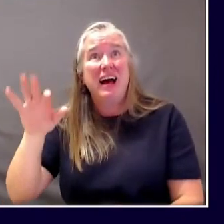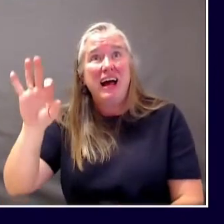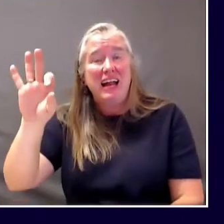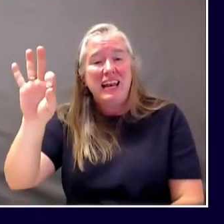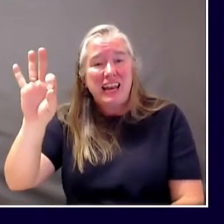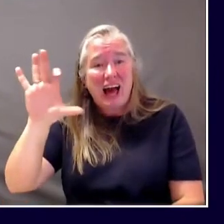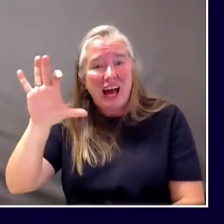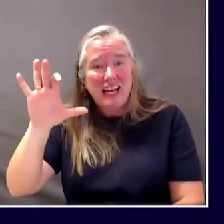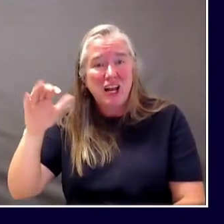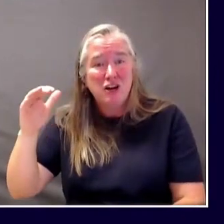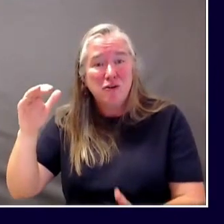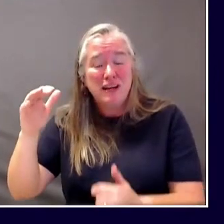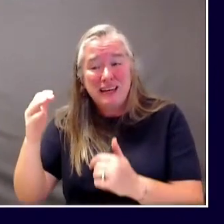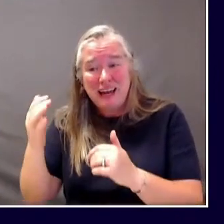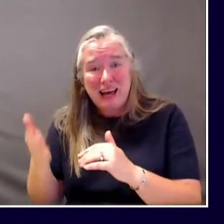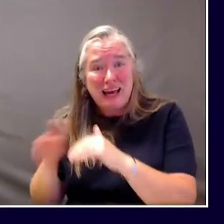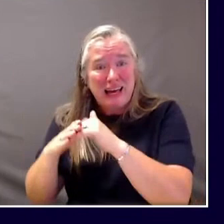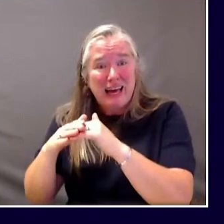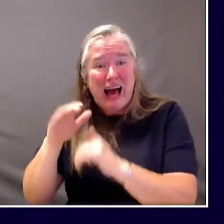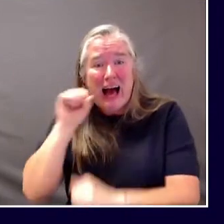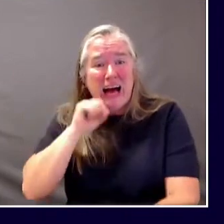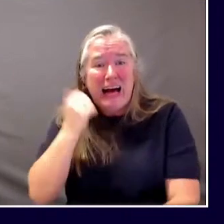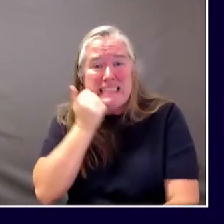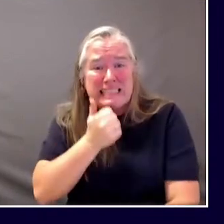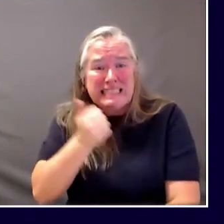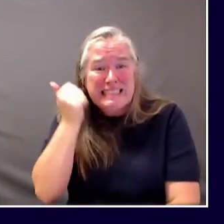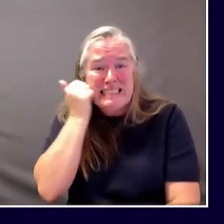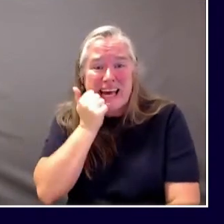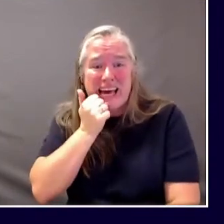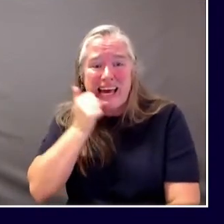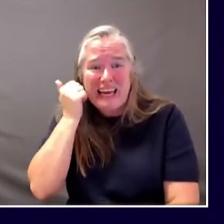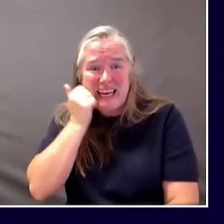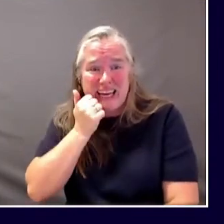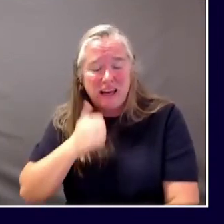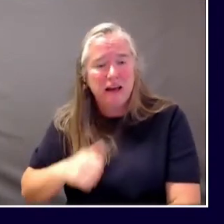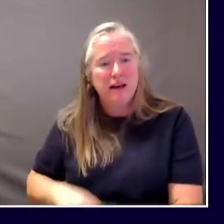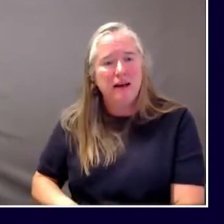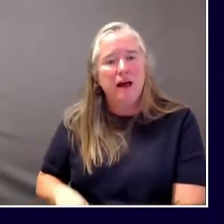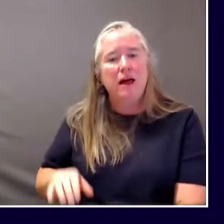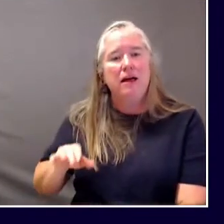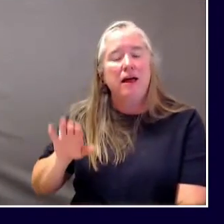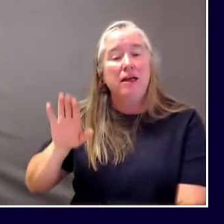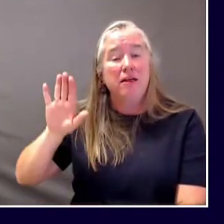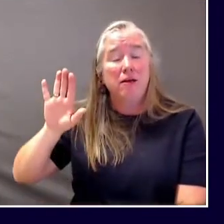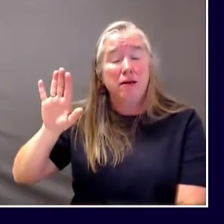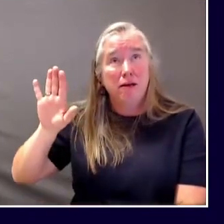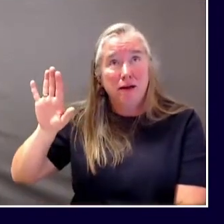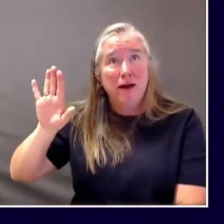goddess positivity rate is forty